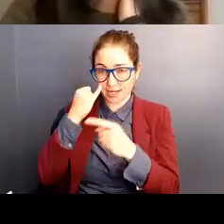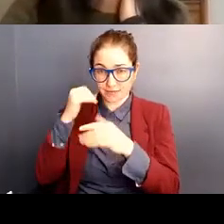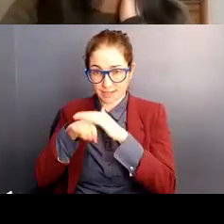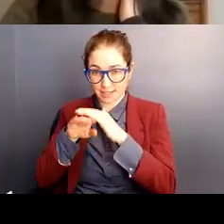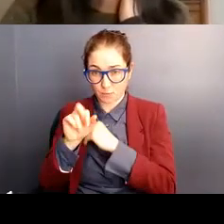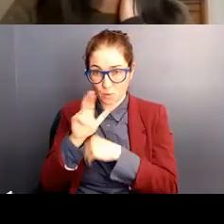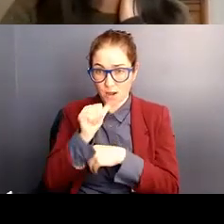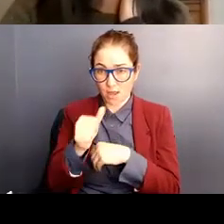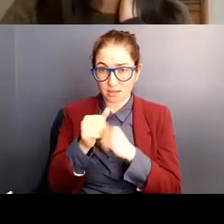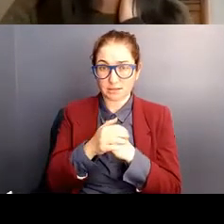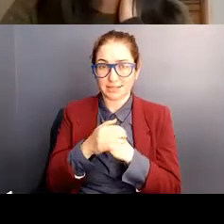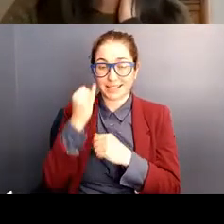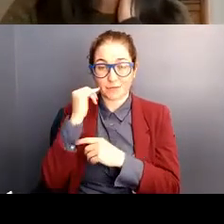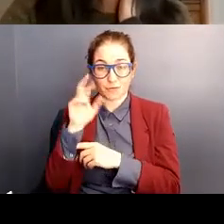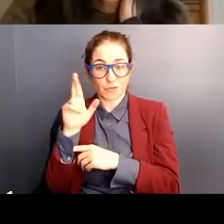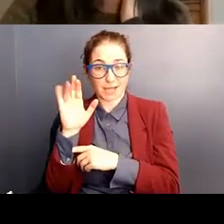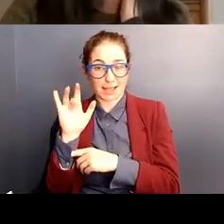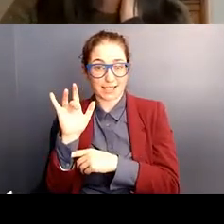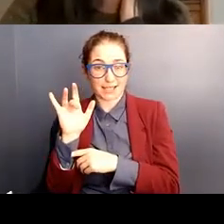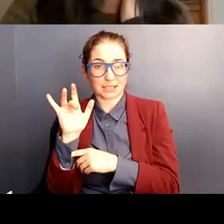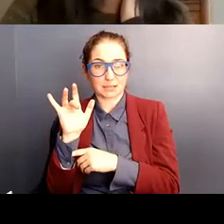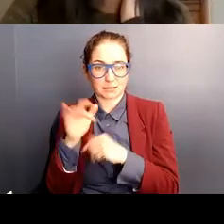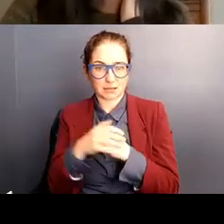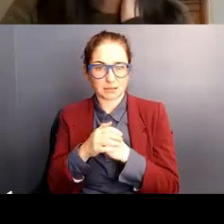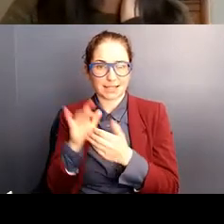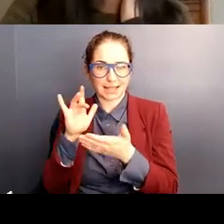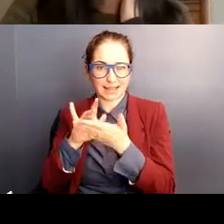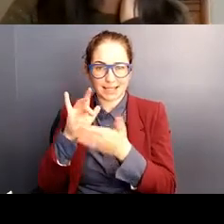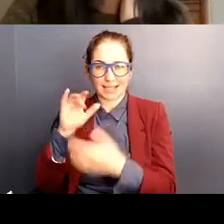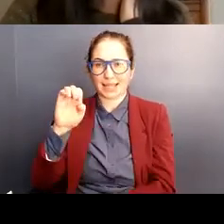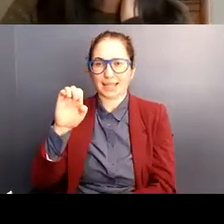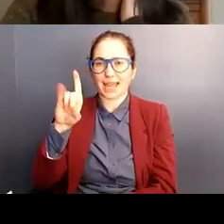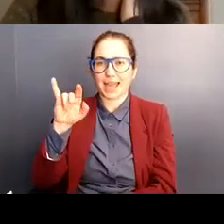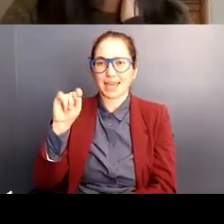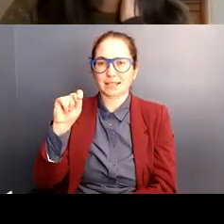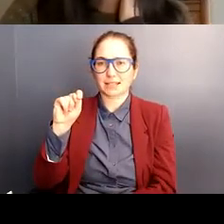And if I right click on this, I'm choosing edit alt text. And